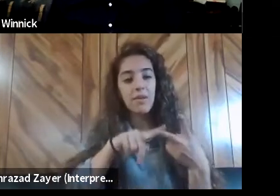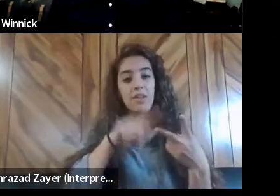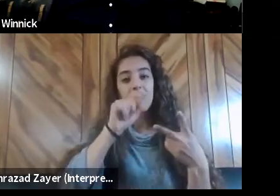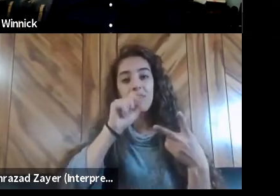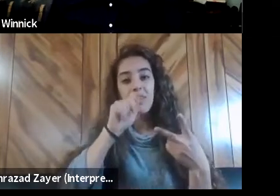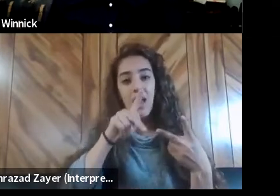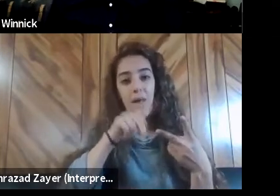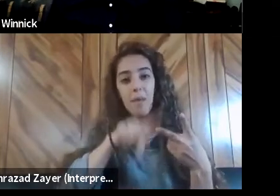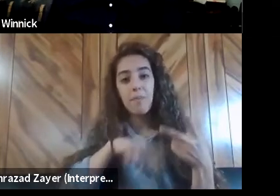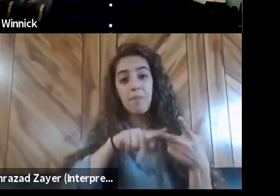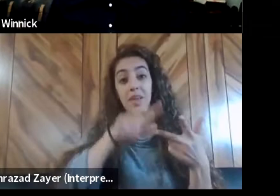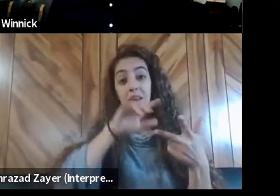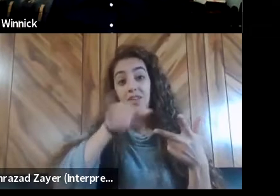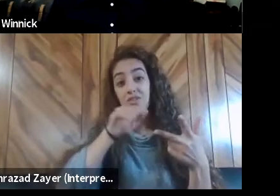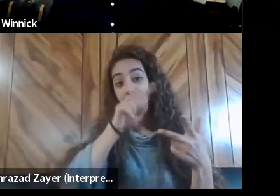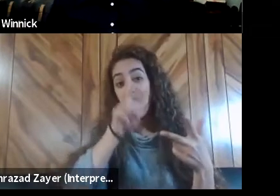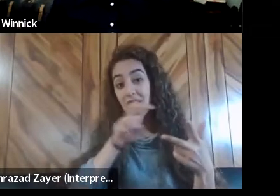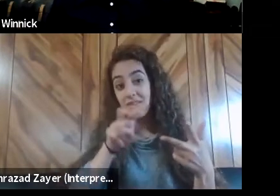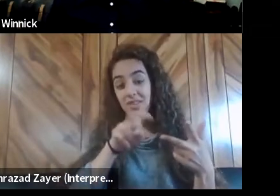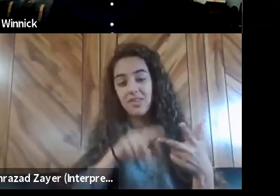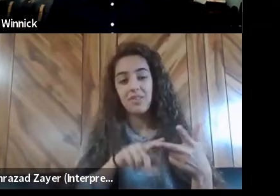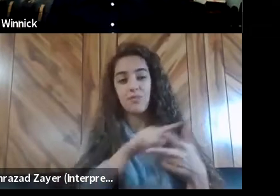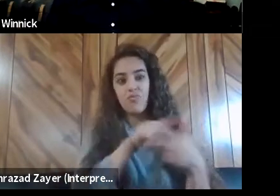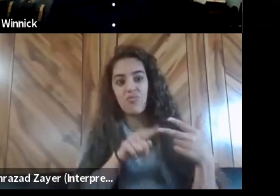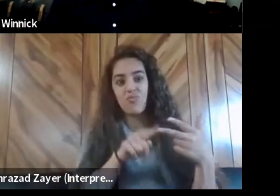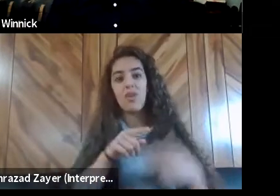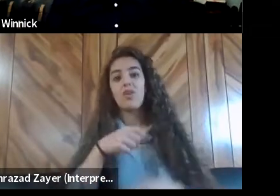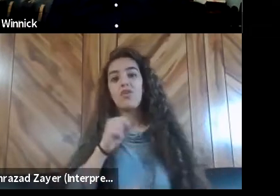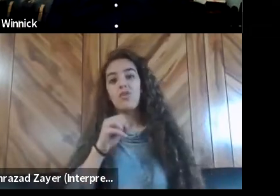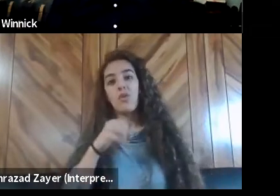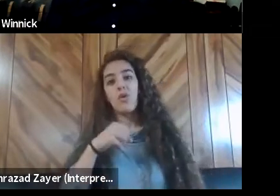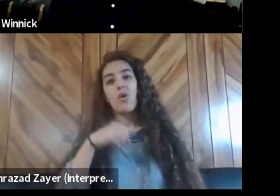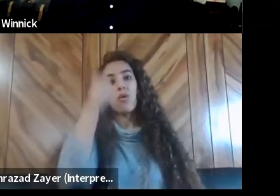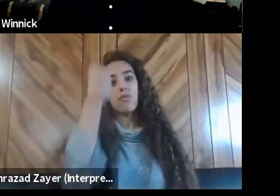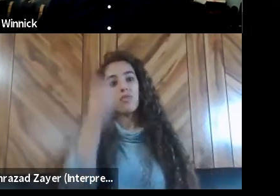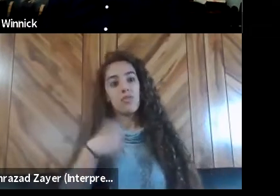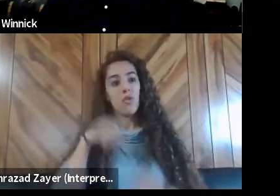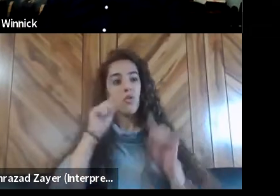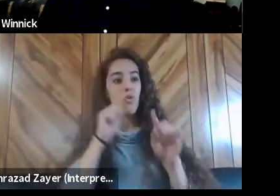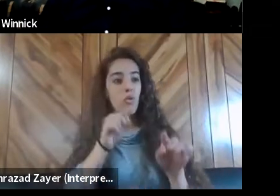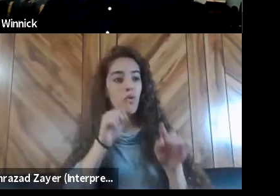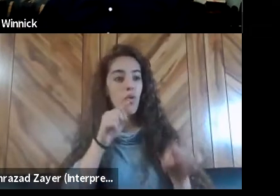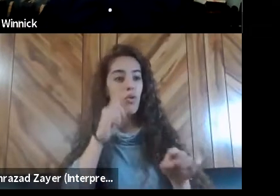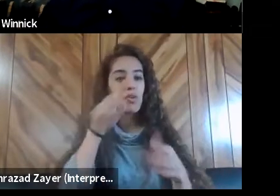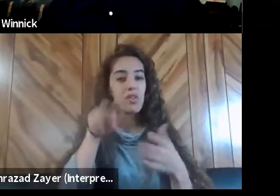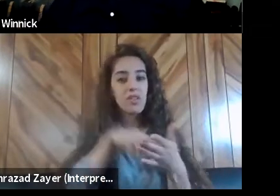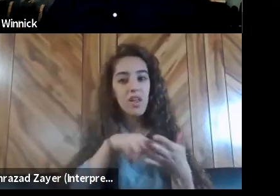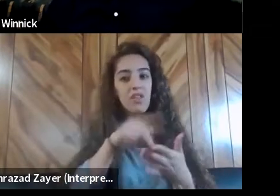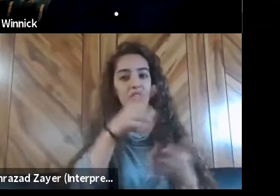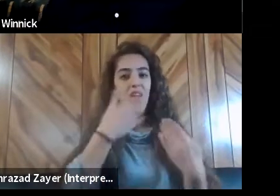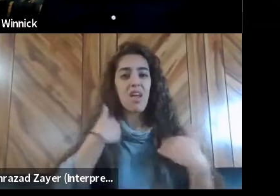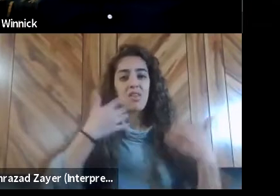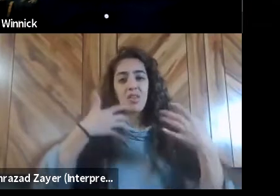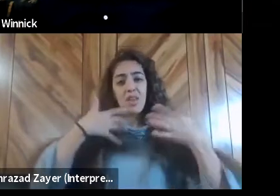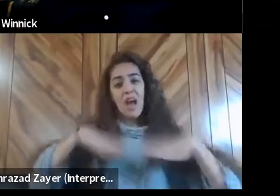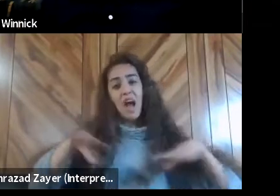Saturdays and then we have recitals and costumes and this and that. And so she's a girl's girl. She loves anything with